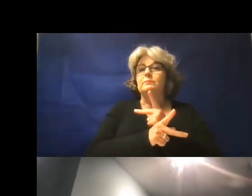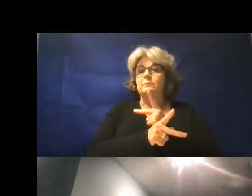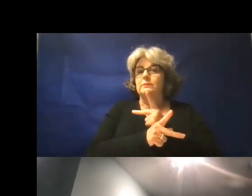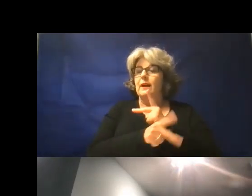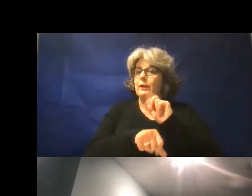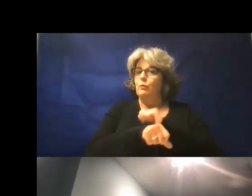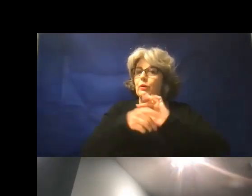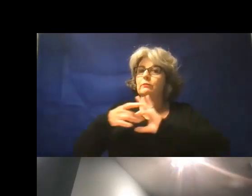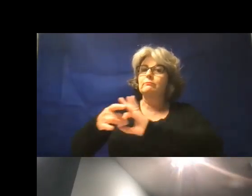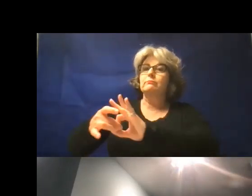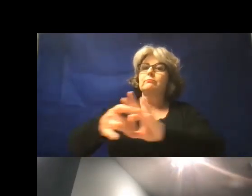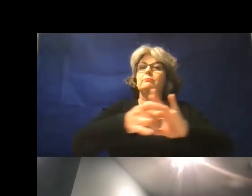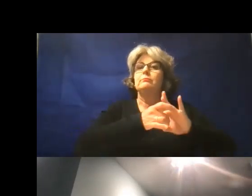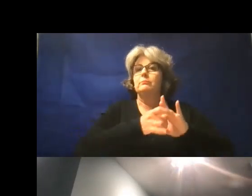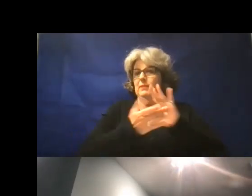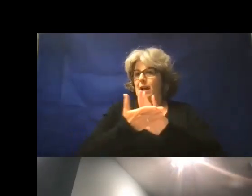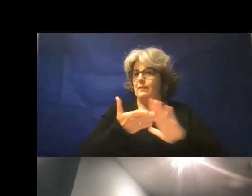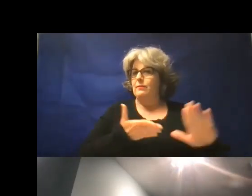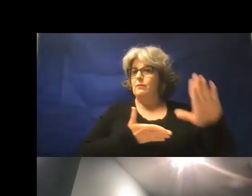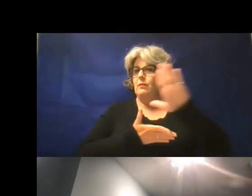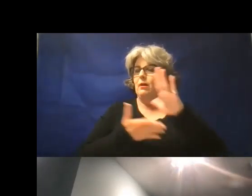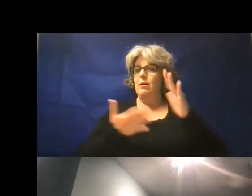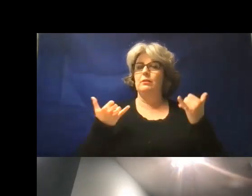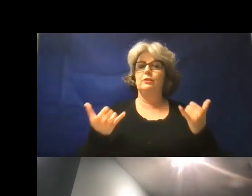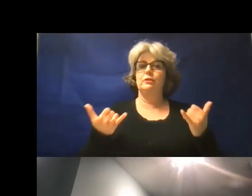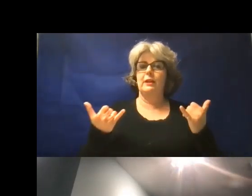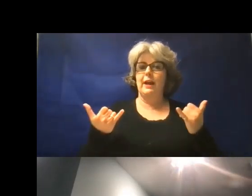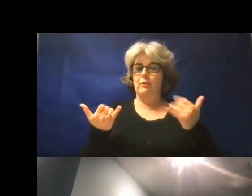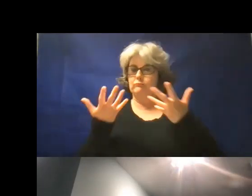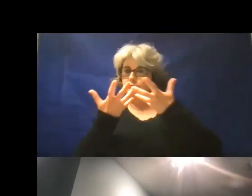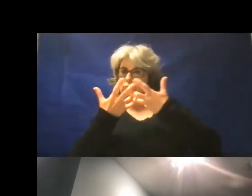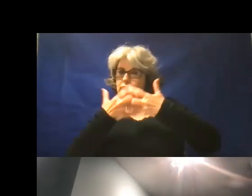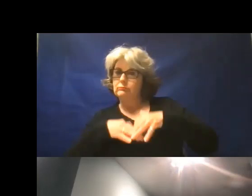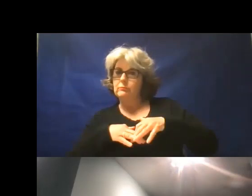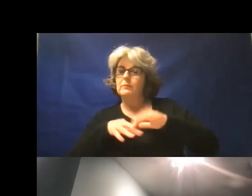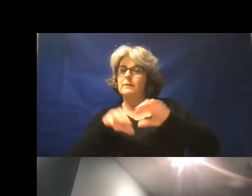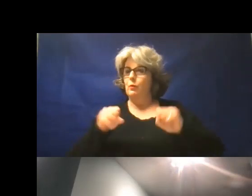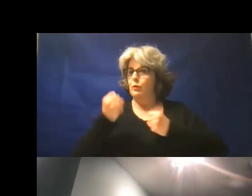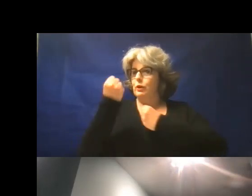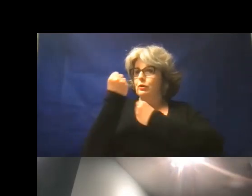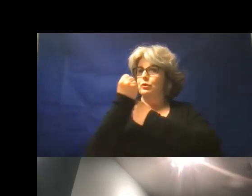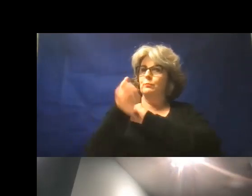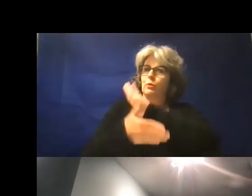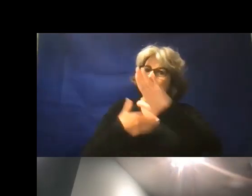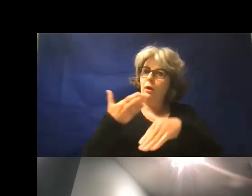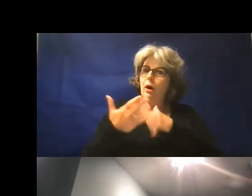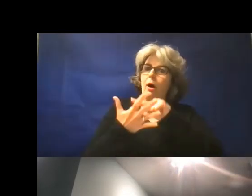across the institution to make sure that we were able to support all our students